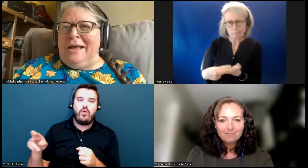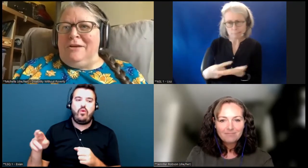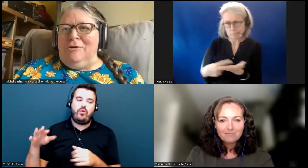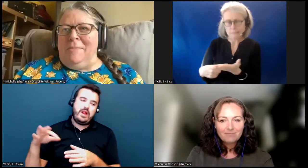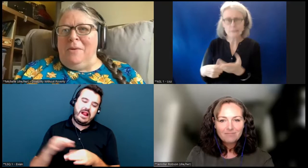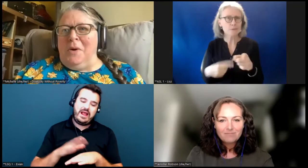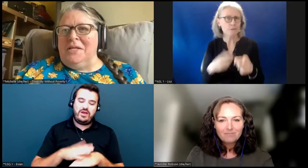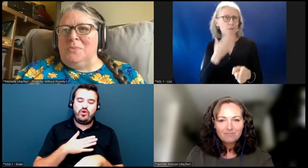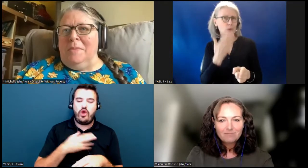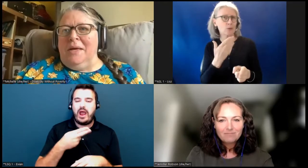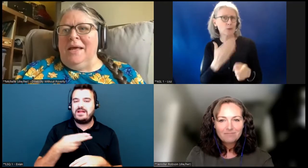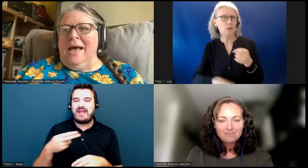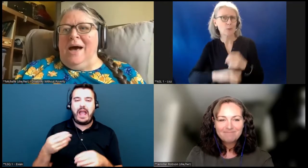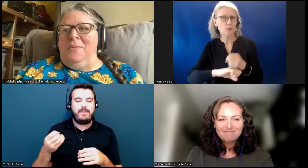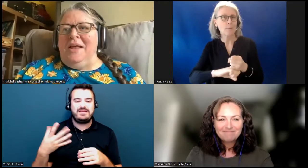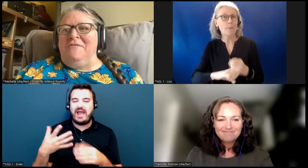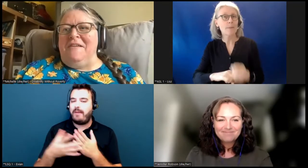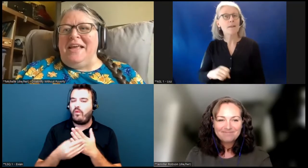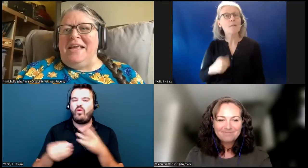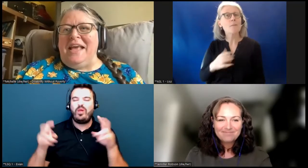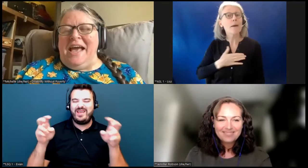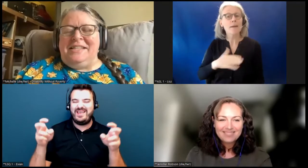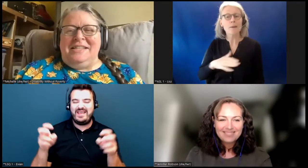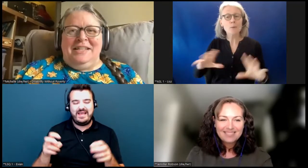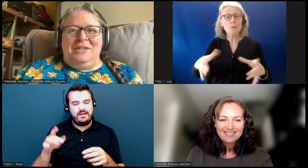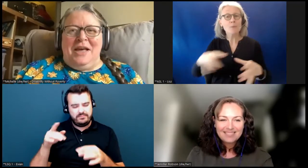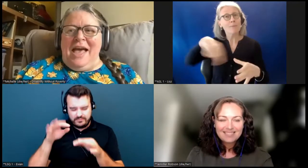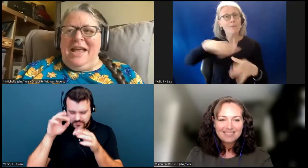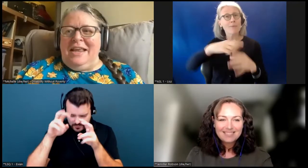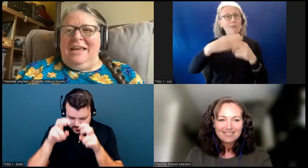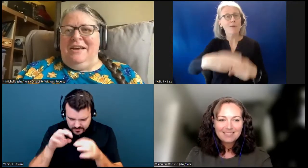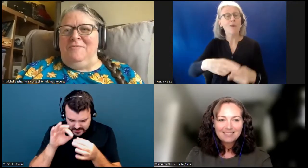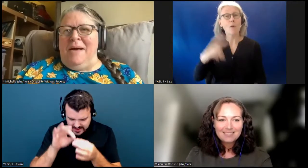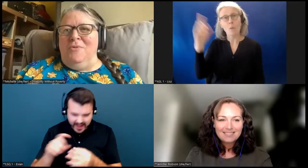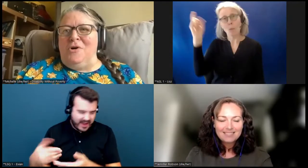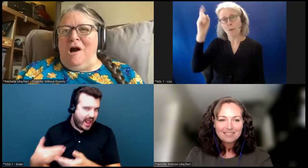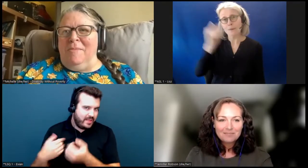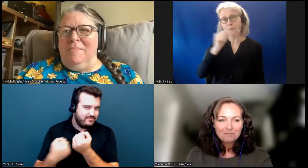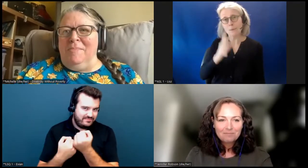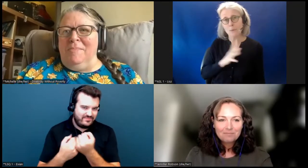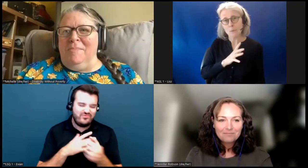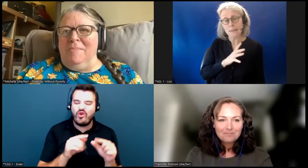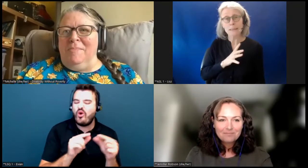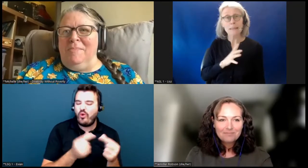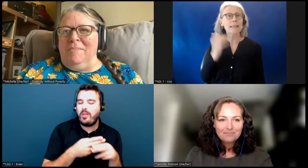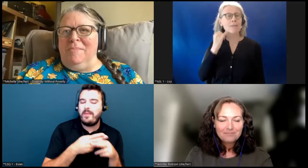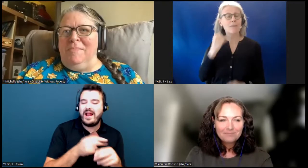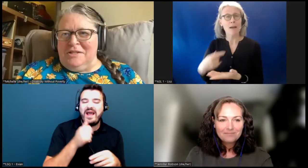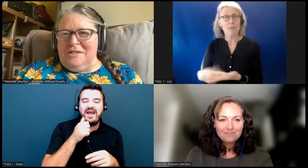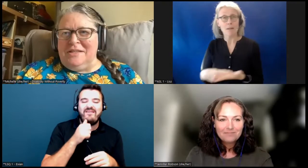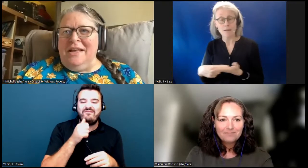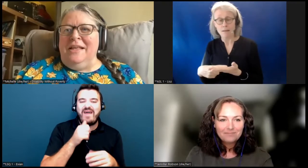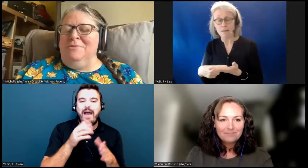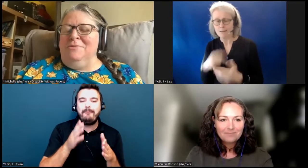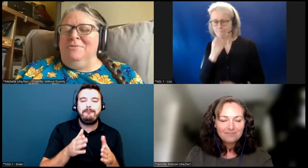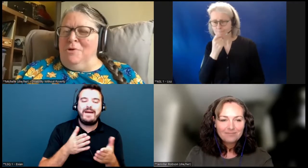I CALL MY WISE WOMEN. WHENEVER I GET INTO ANY OF MY COMPLICATED QUESTIONS, THOSE ARE